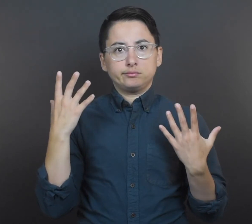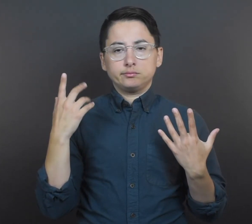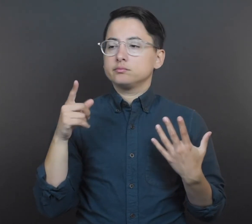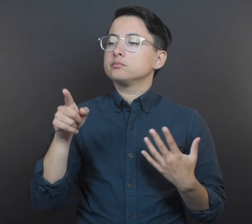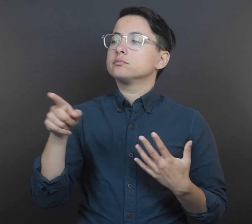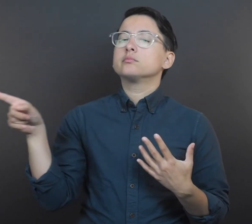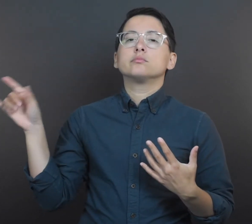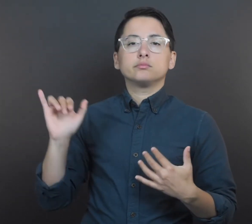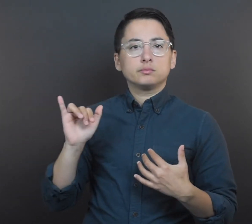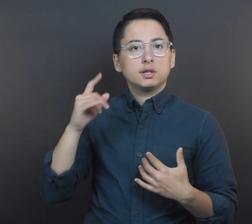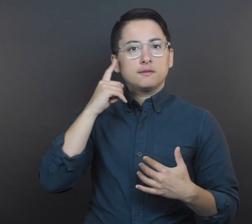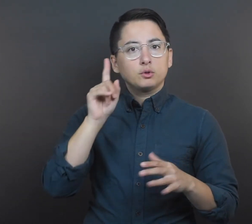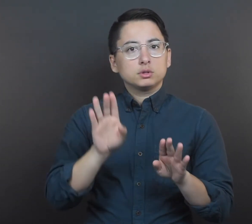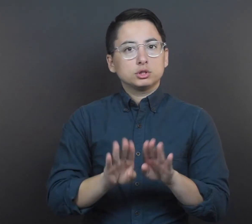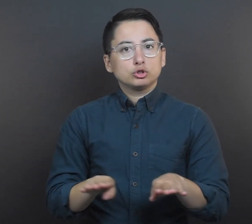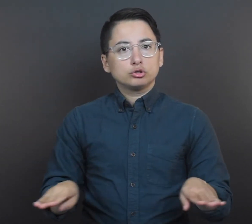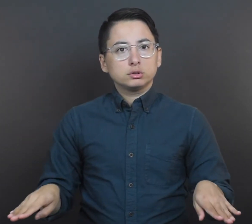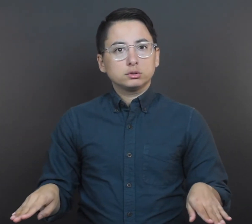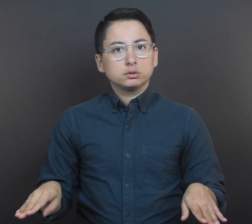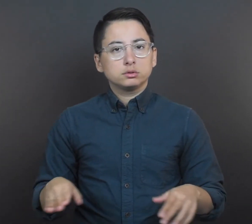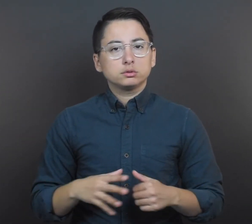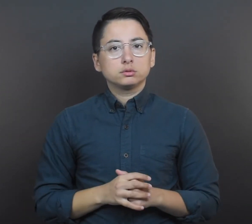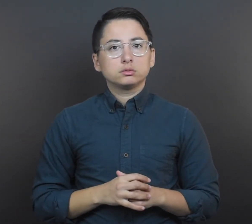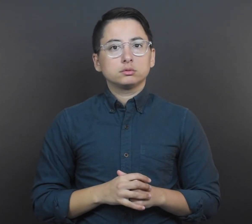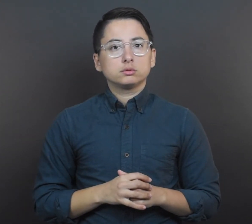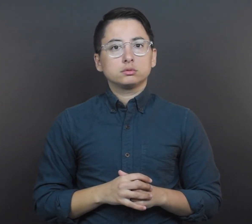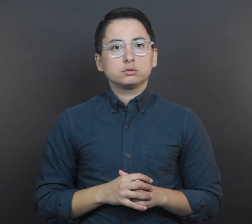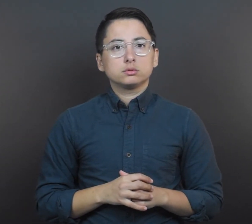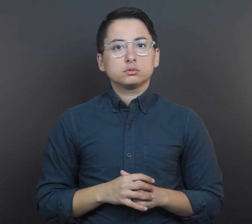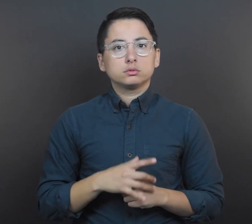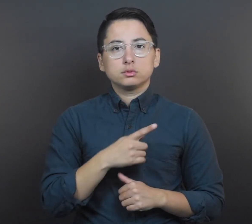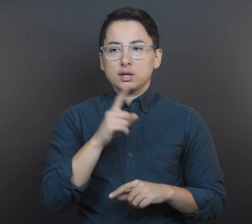Mabel concluded that the foundation must have donated these clothes.